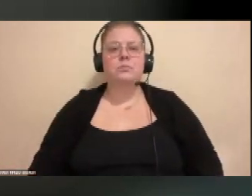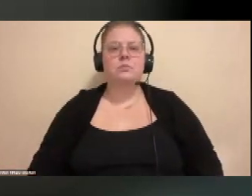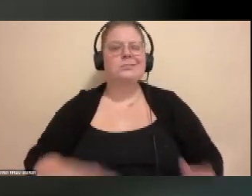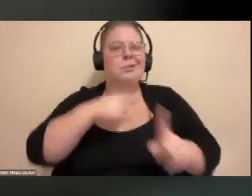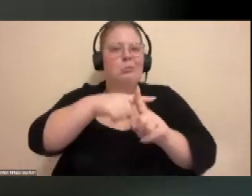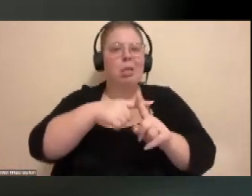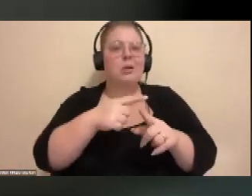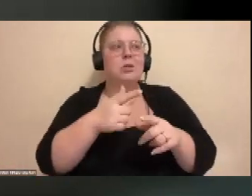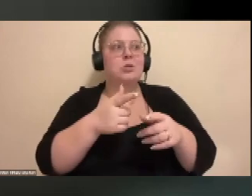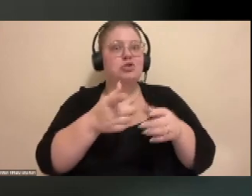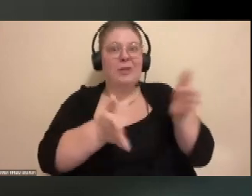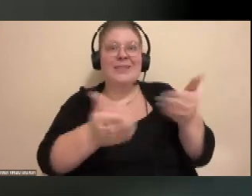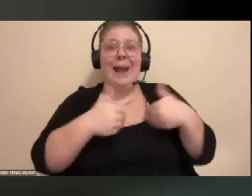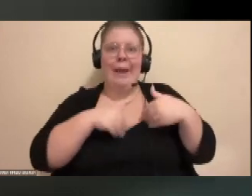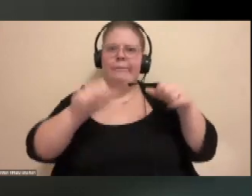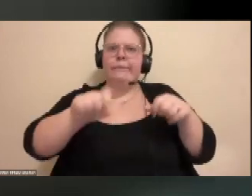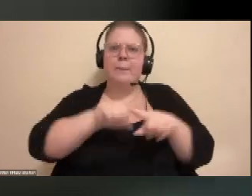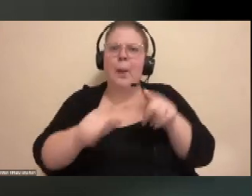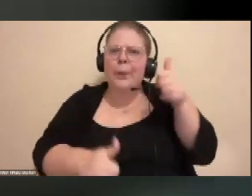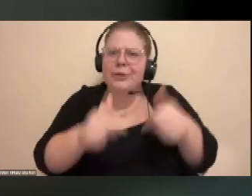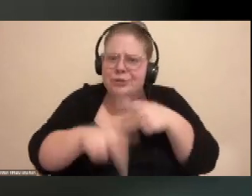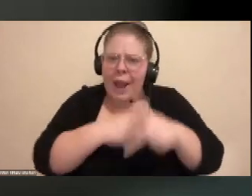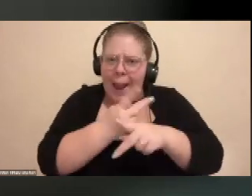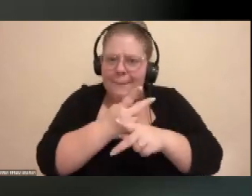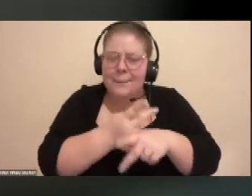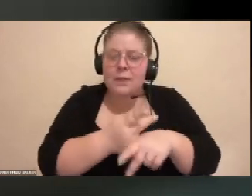Somebody might feel like their needs are really met